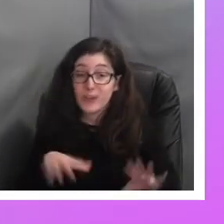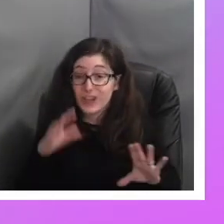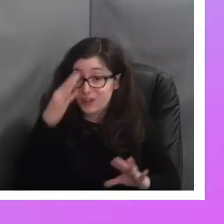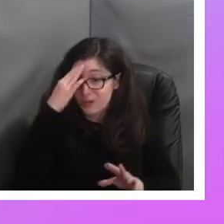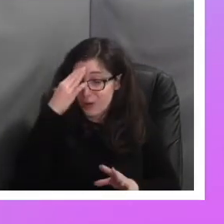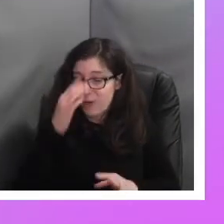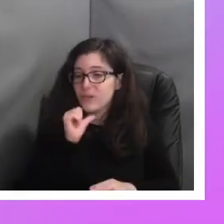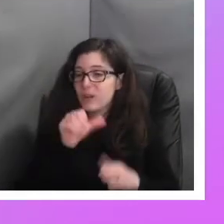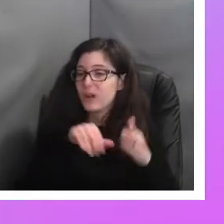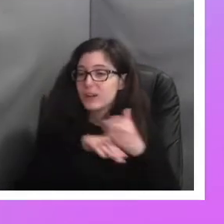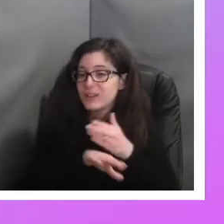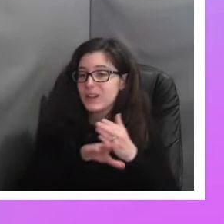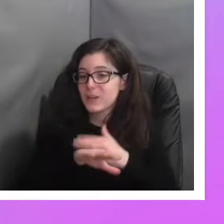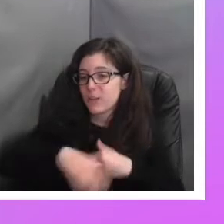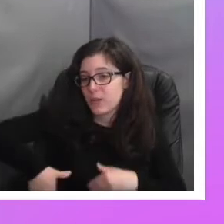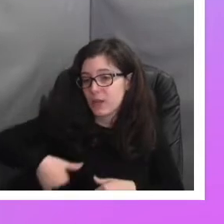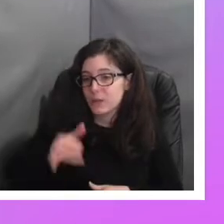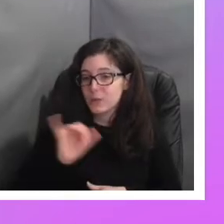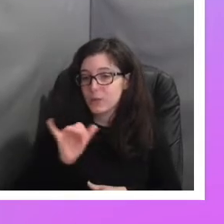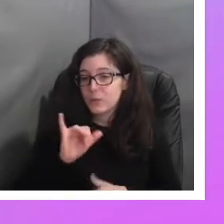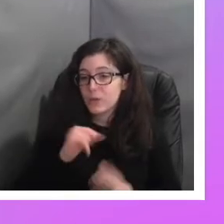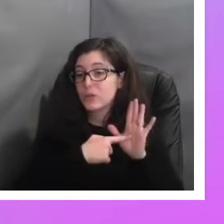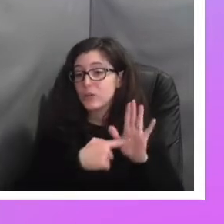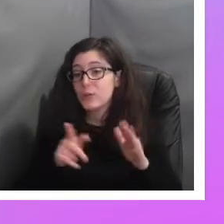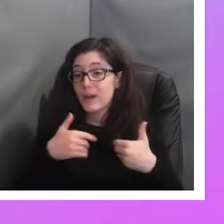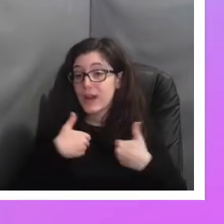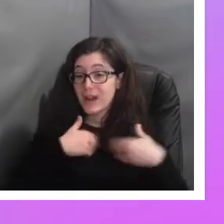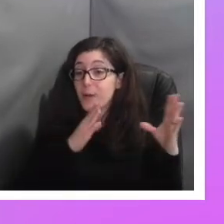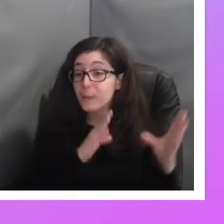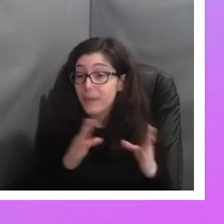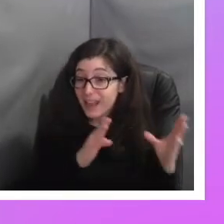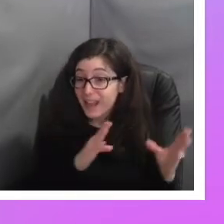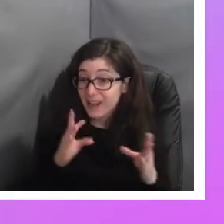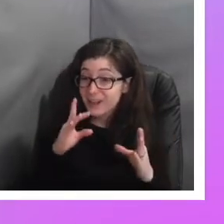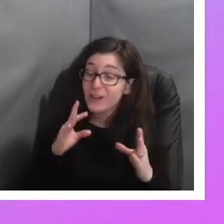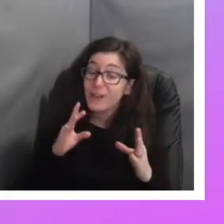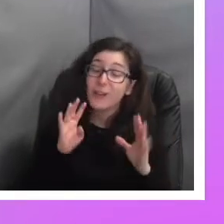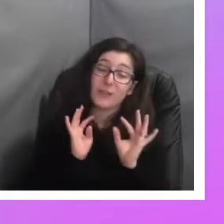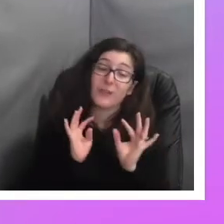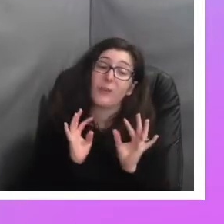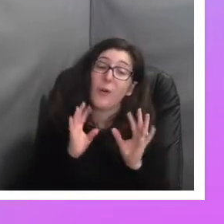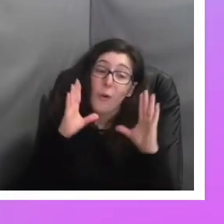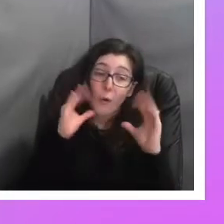and that you have a plan, ideally a plan with benchmarks and deadlines